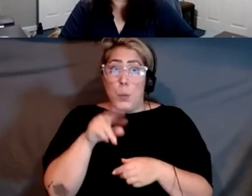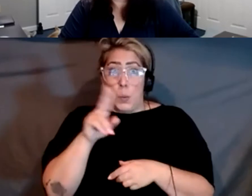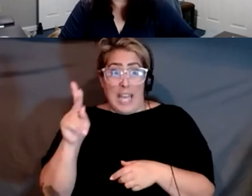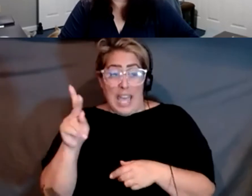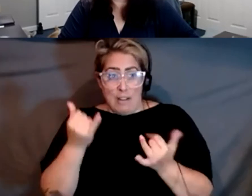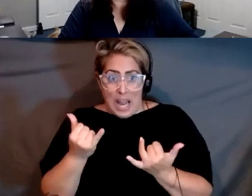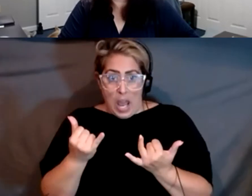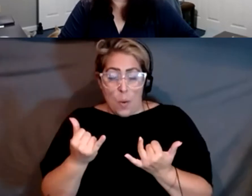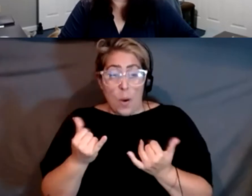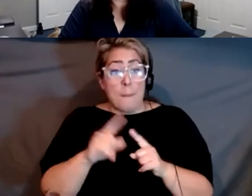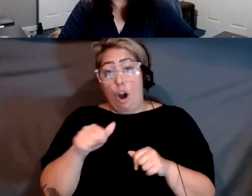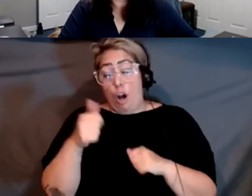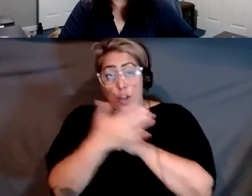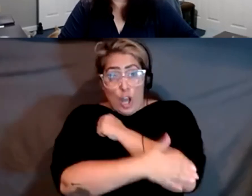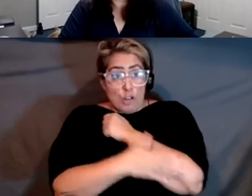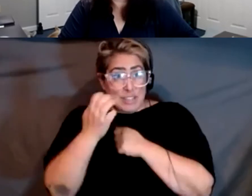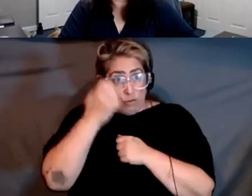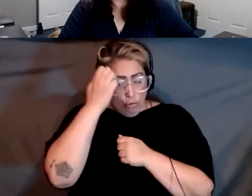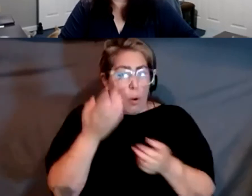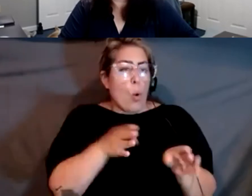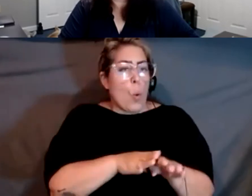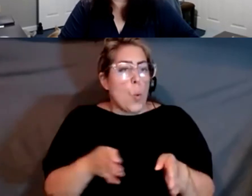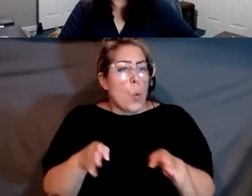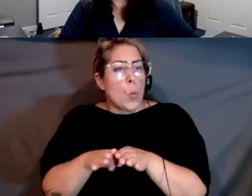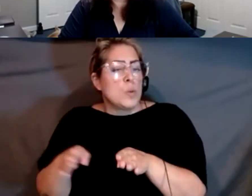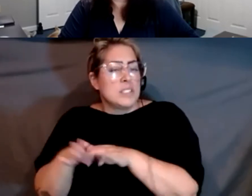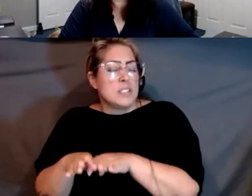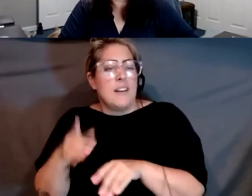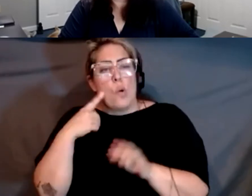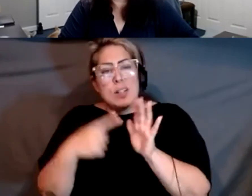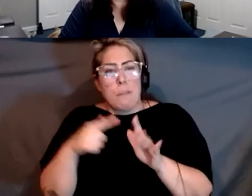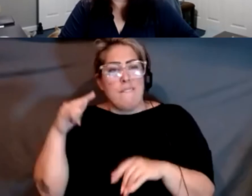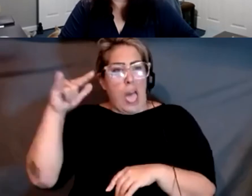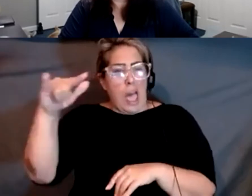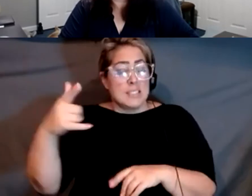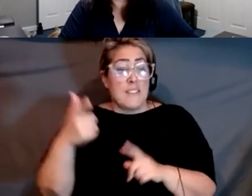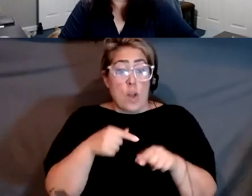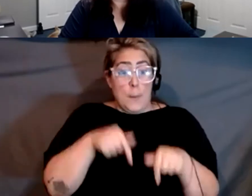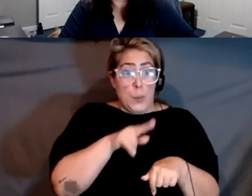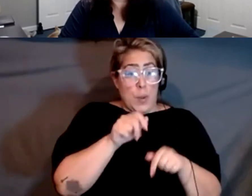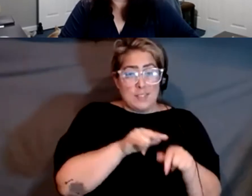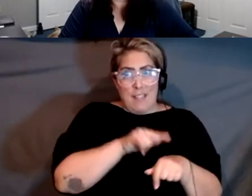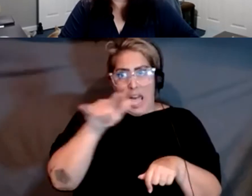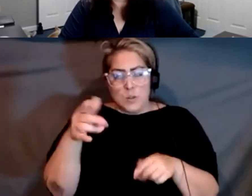again. For flights from the United States. The United States is still closed really to international